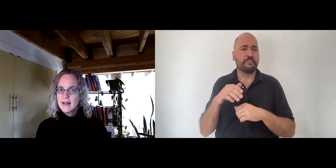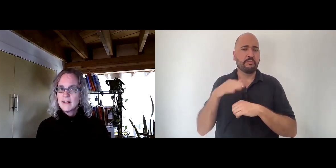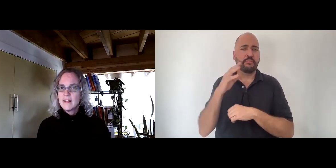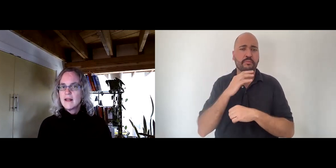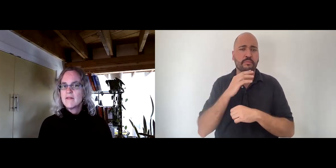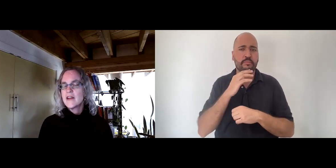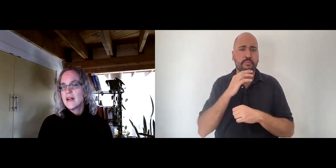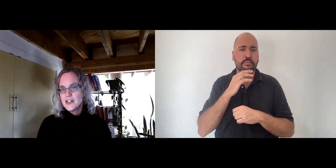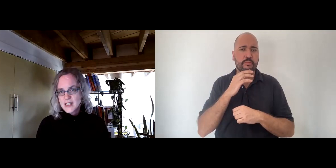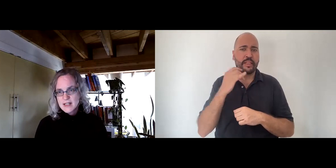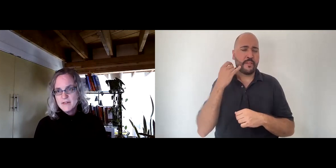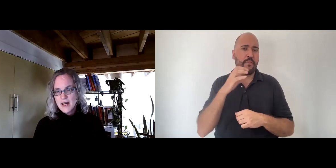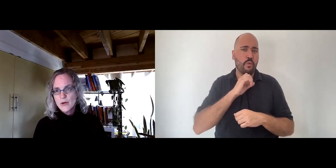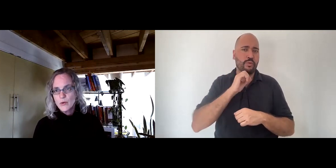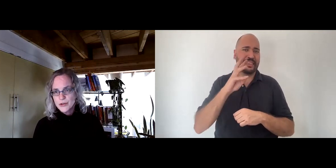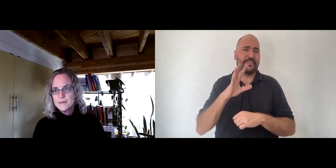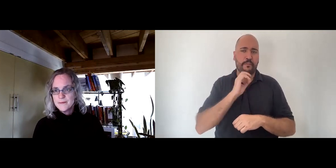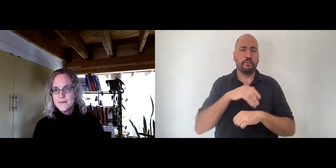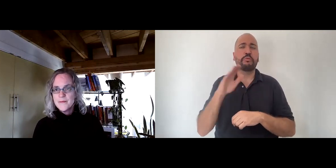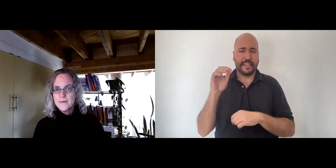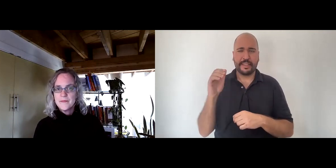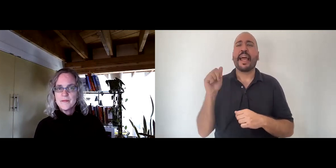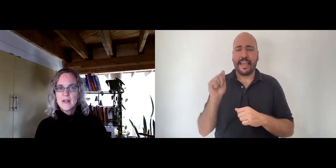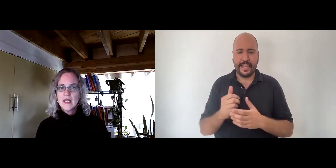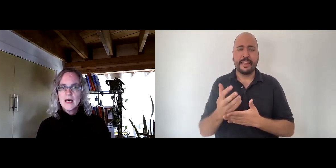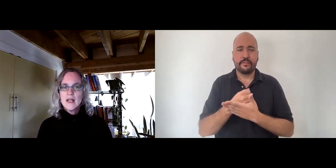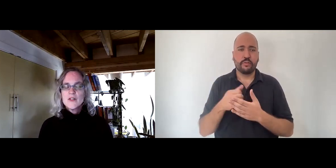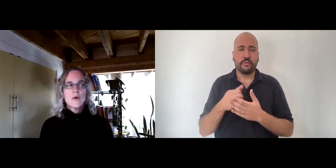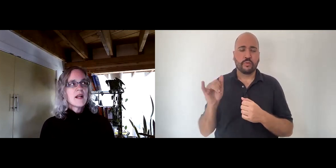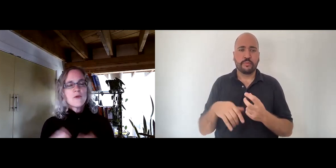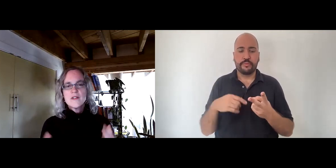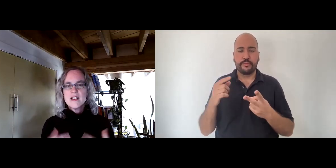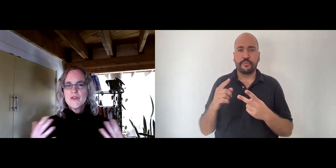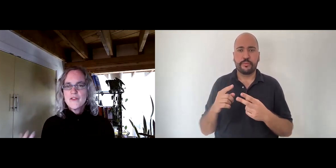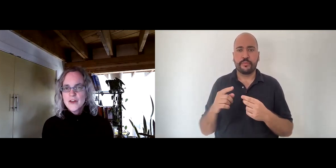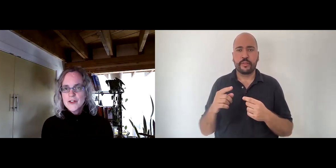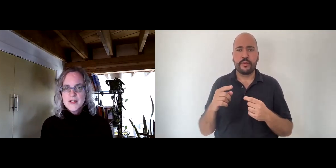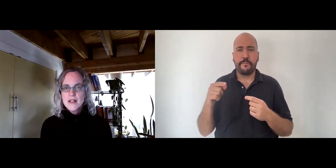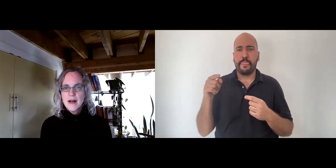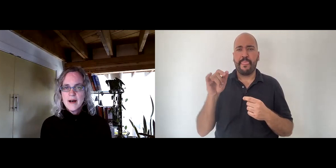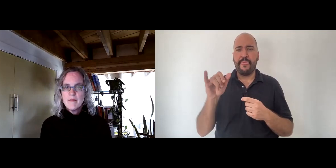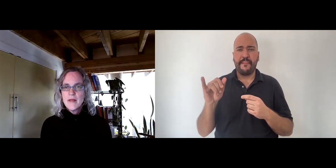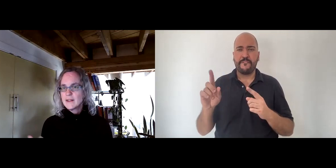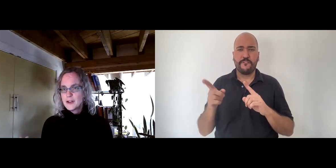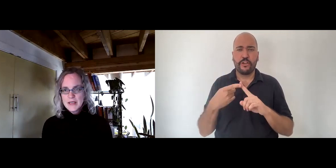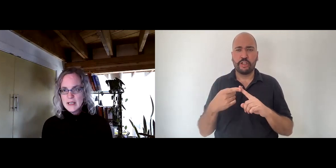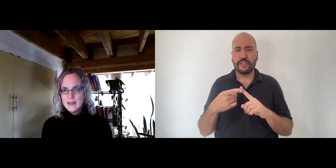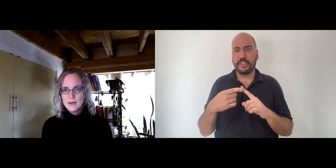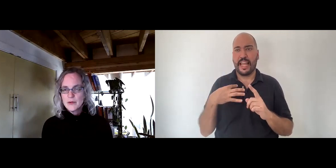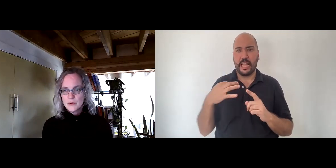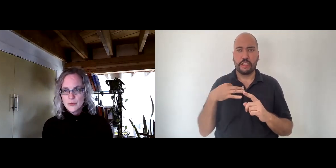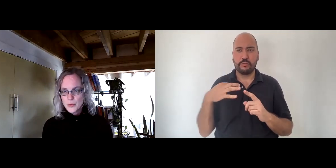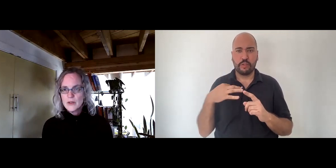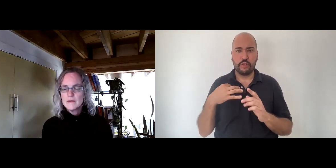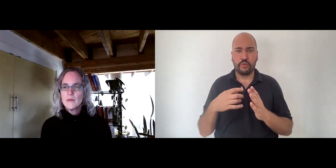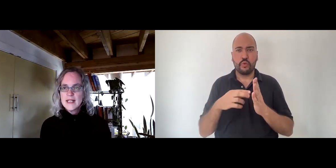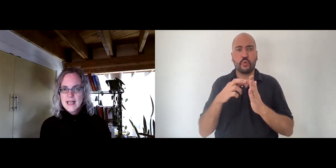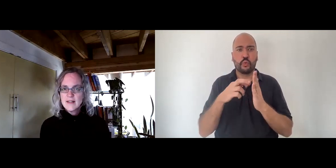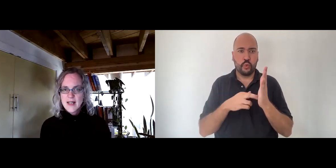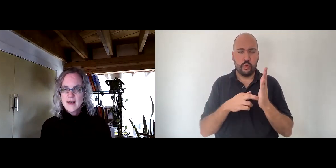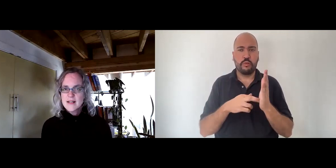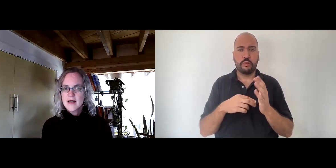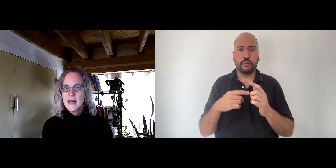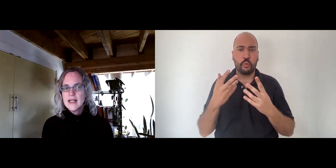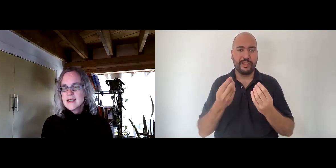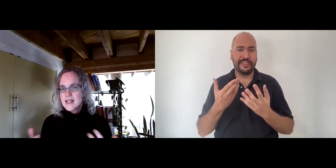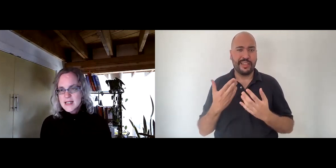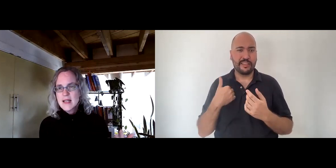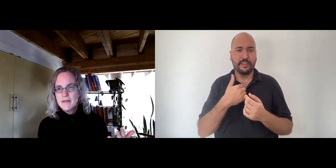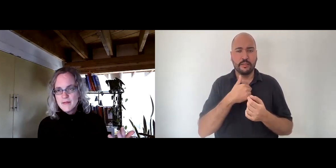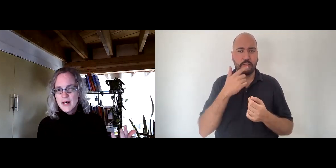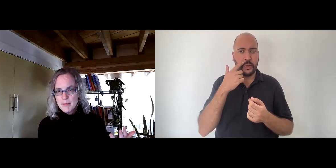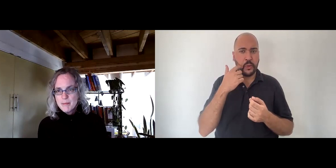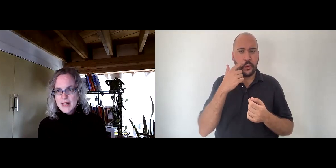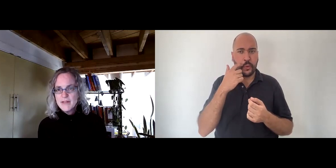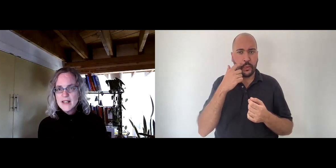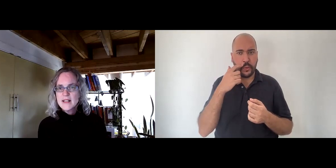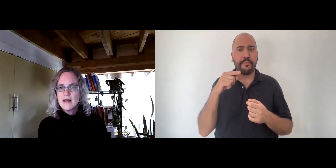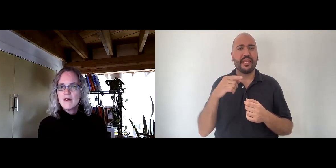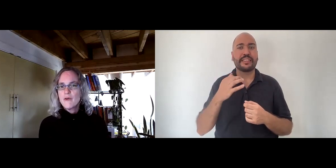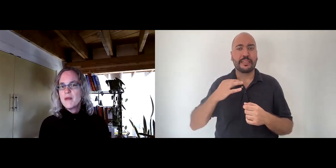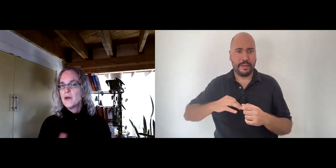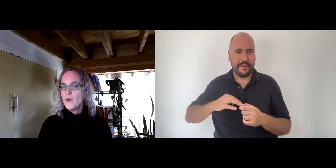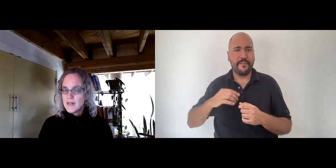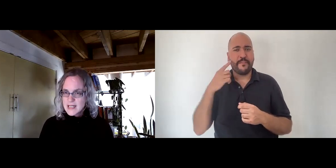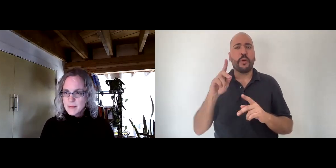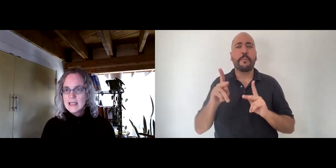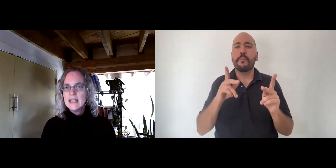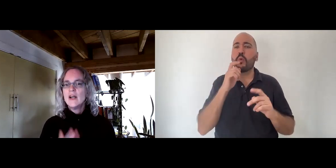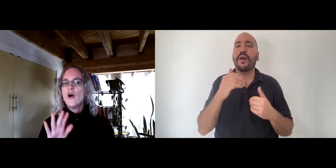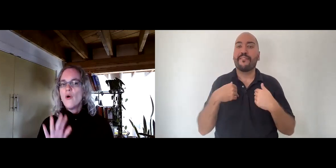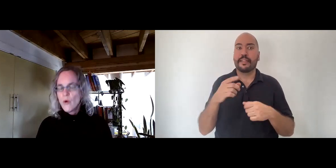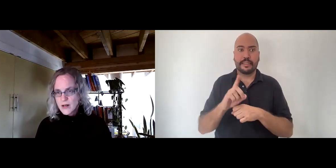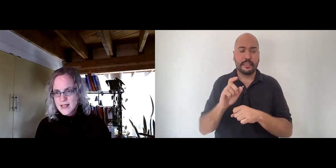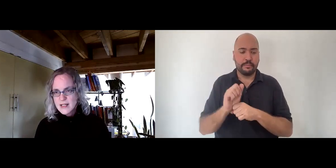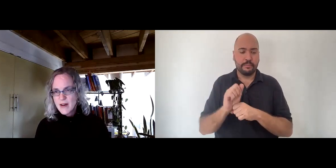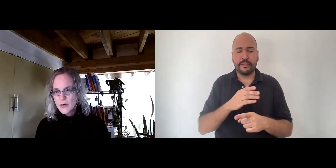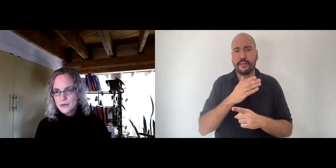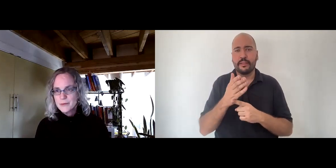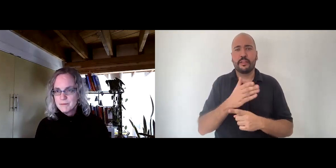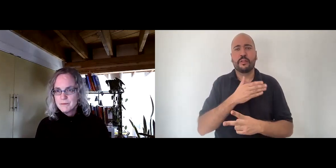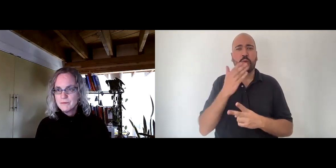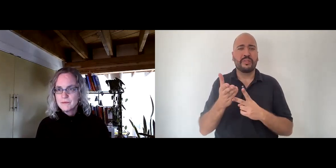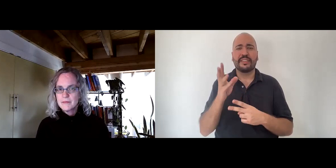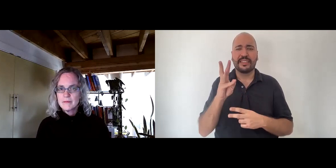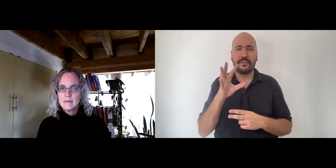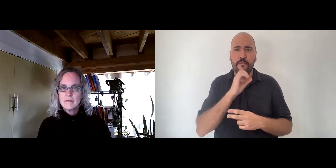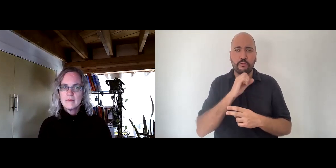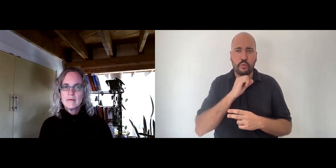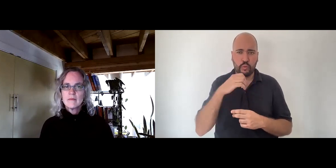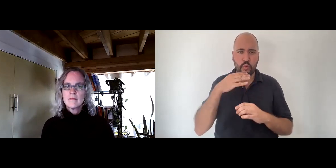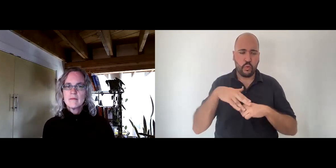If they're age 65, or older. So, in other words, this first eligibility rule. What it tells us is that this is a benefit for people who have a disability or a 65 year old.